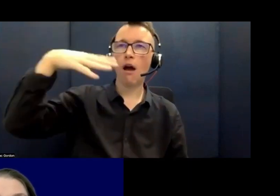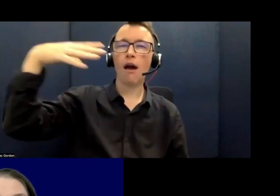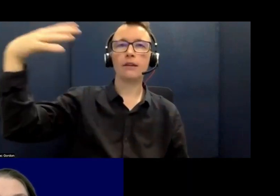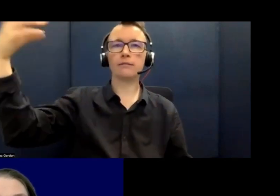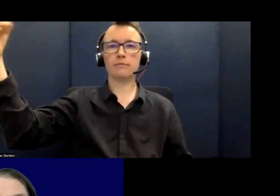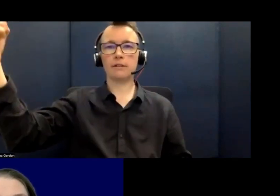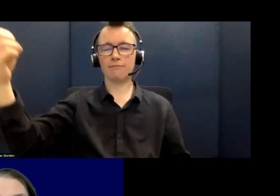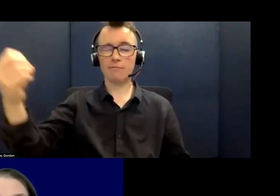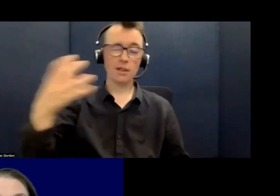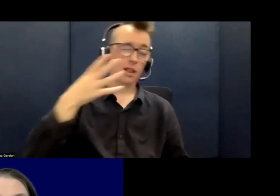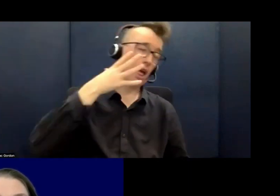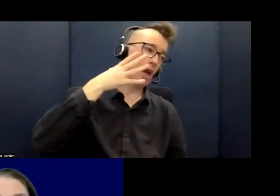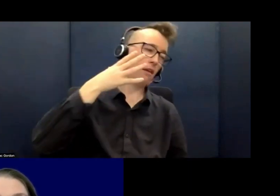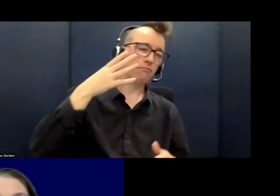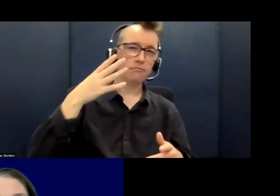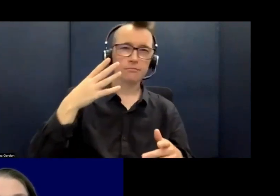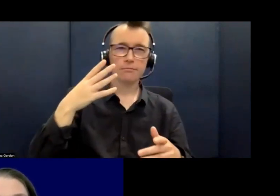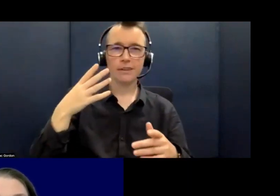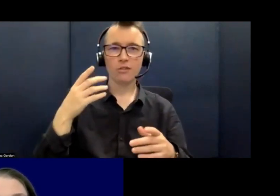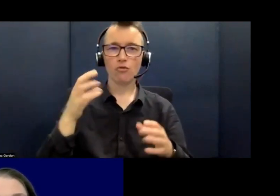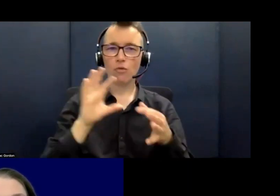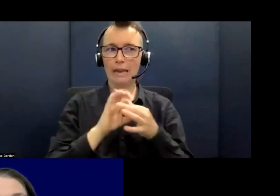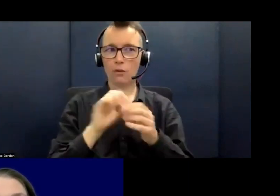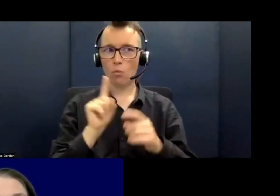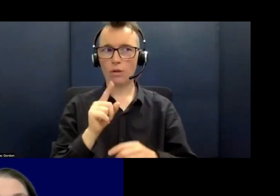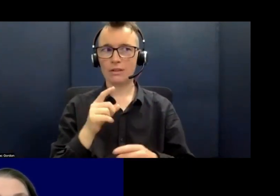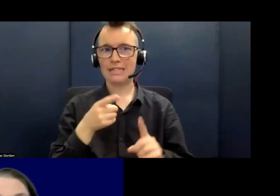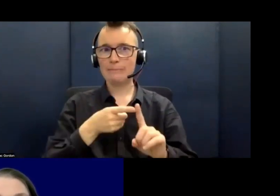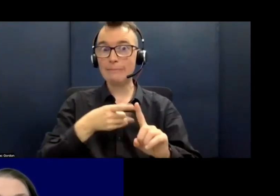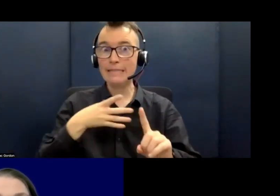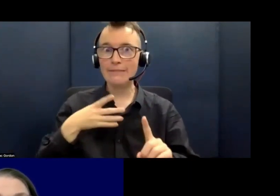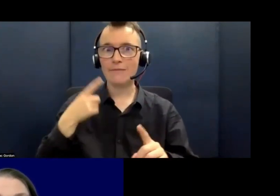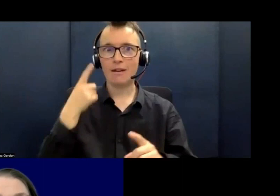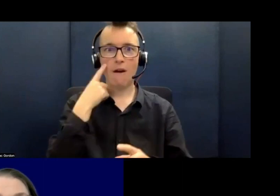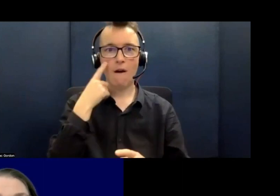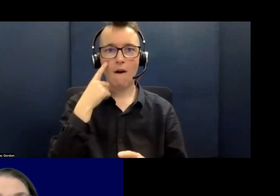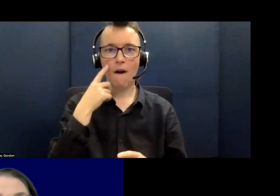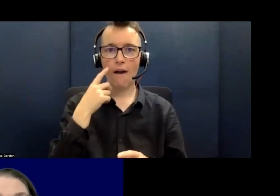in relation to different eye conditions. I'm sorry, NDIS is just a little bit -